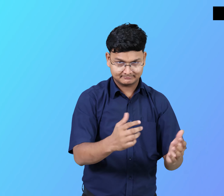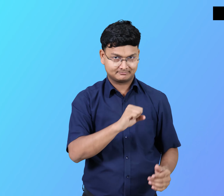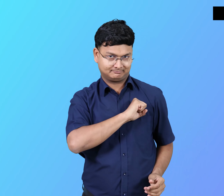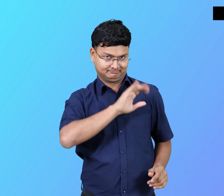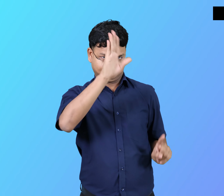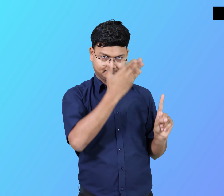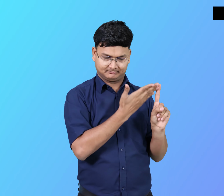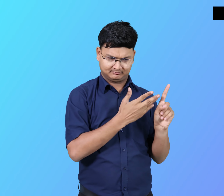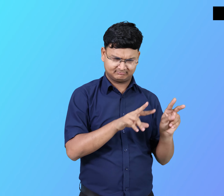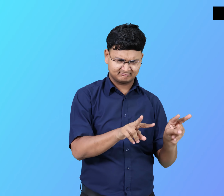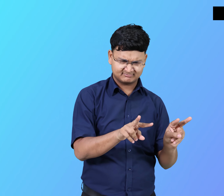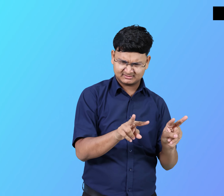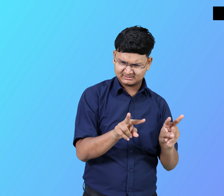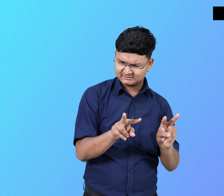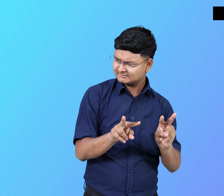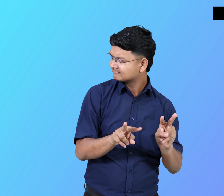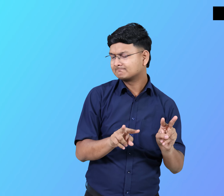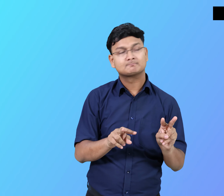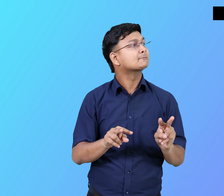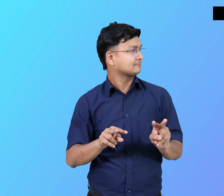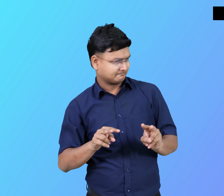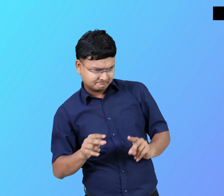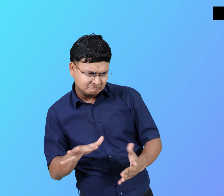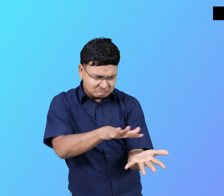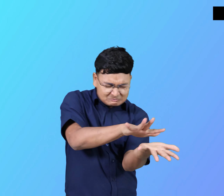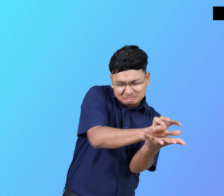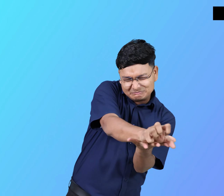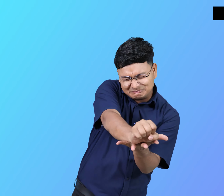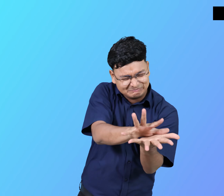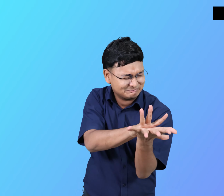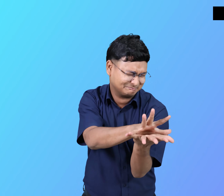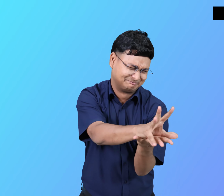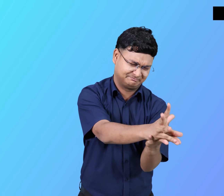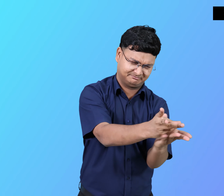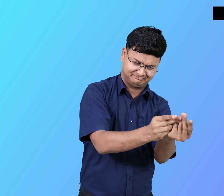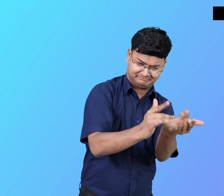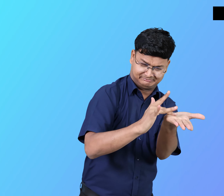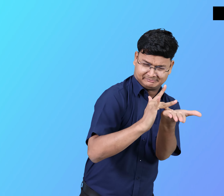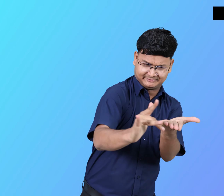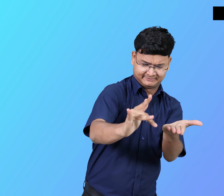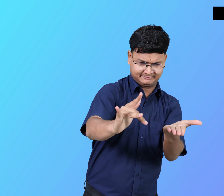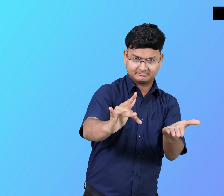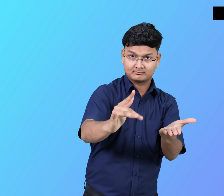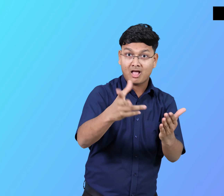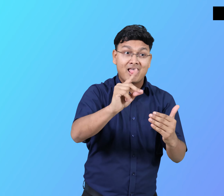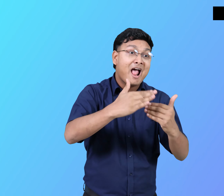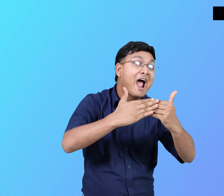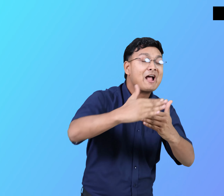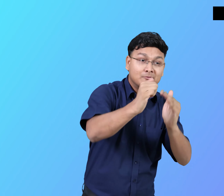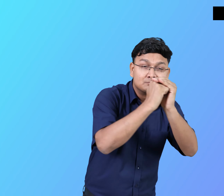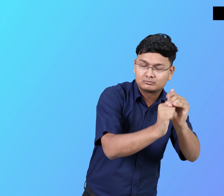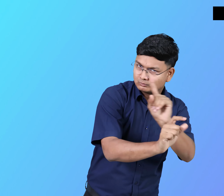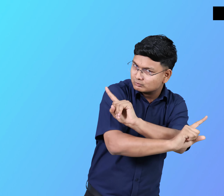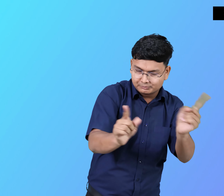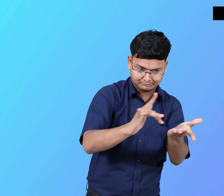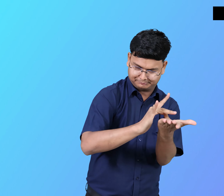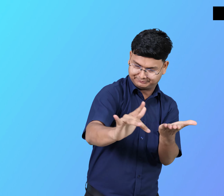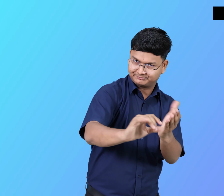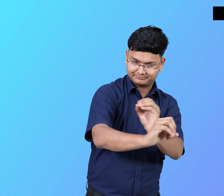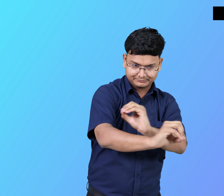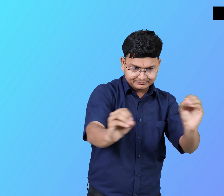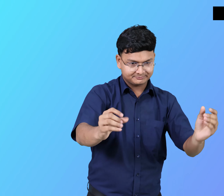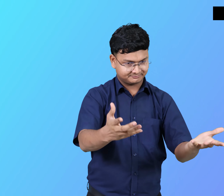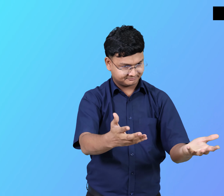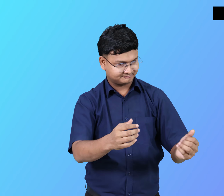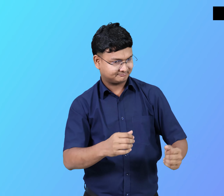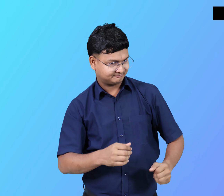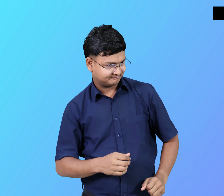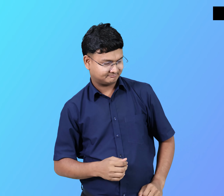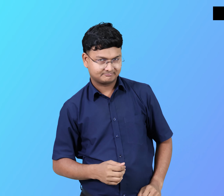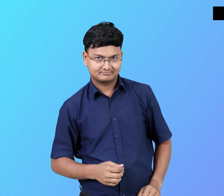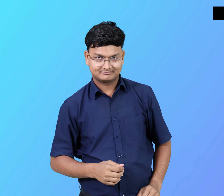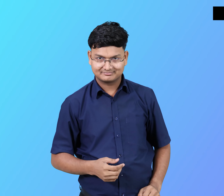Josiah ruined that place so that no one could use it again.